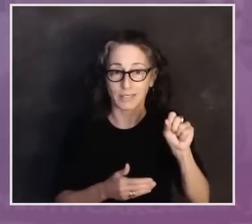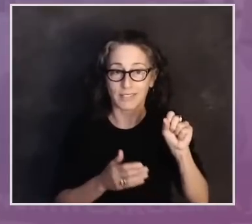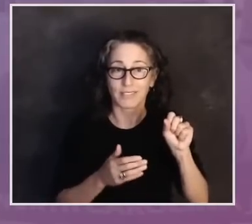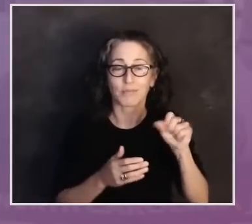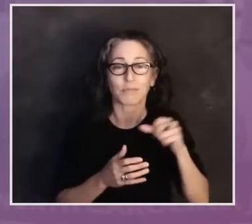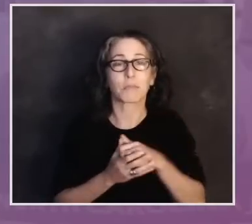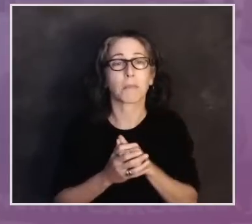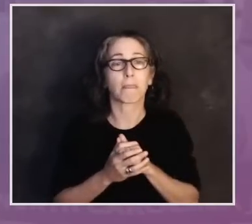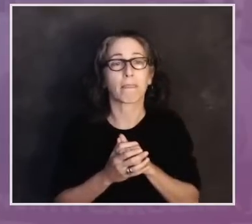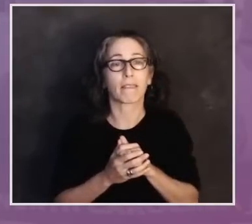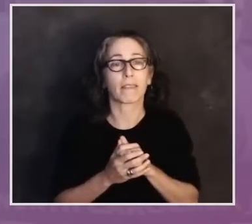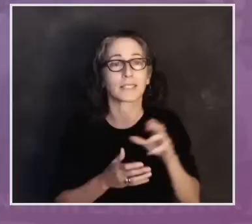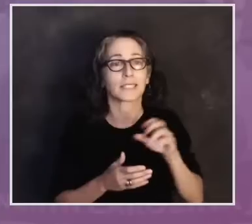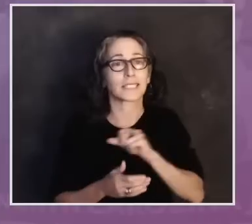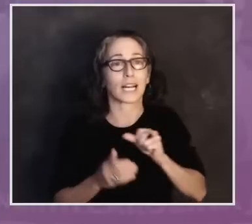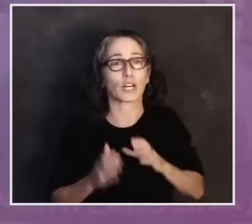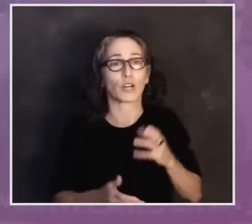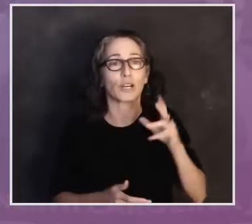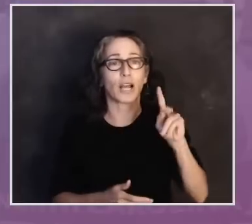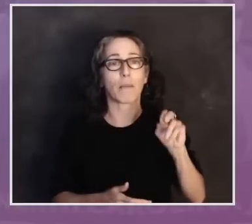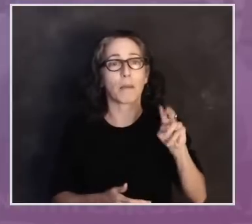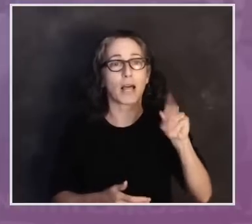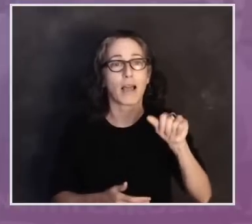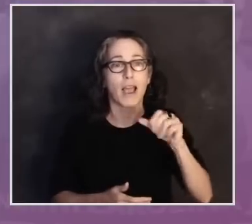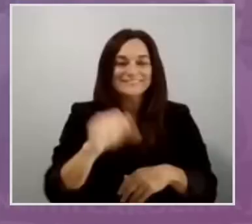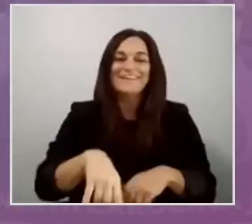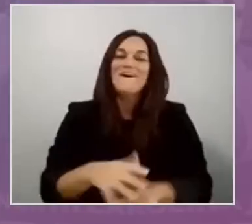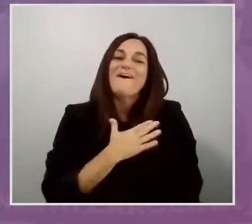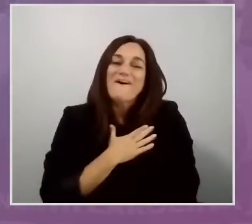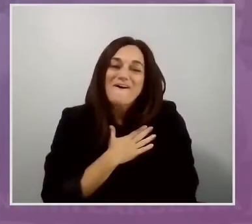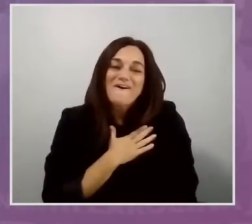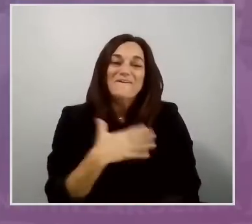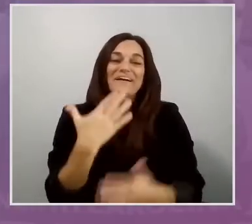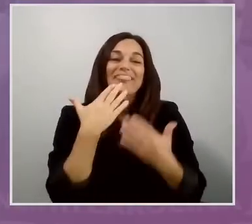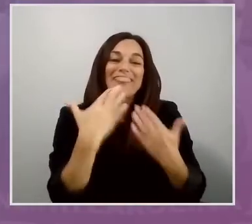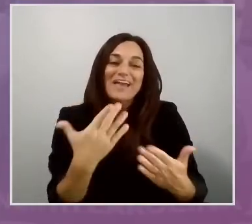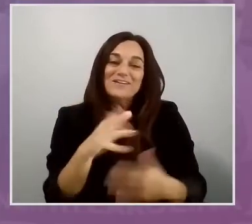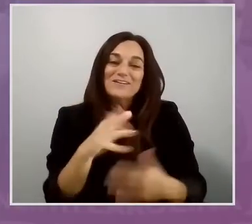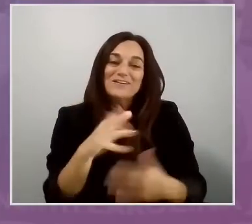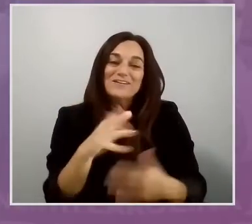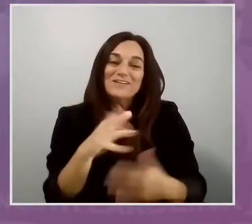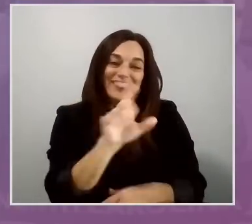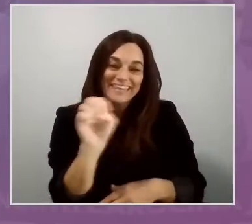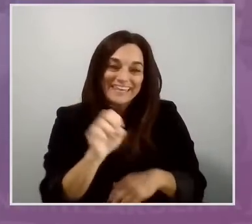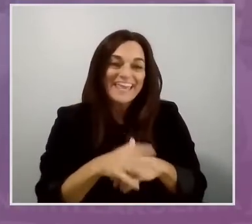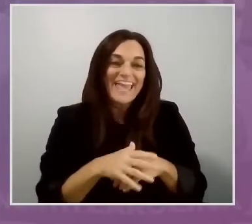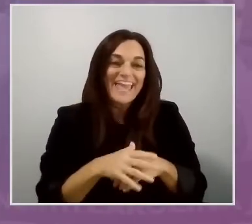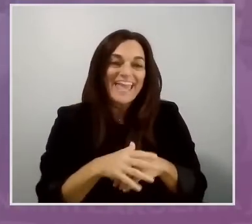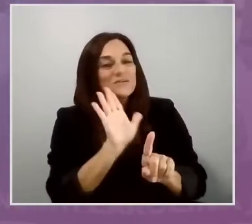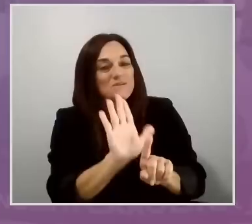CANDIDATE FOR THE DEMOCRATIC PARTY, THE NEXT VICE PRESIDENT OF THE UNITED STATES OF AMERICA, SENATOR KAMALA